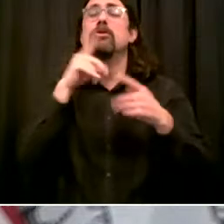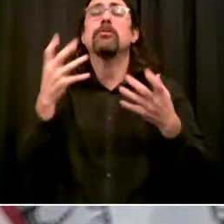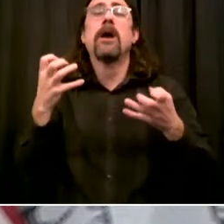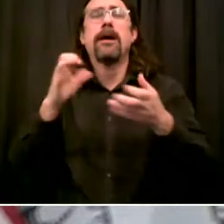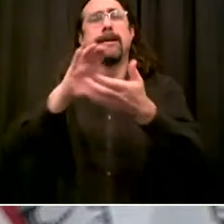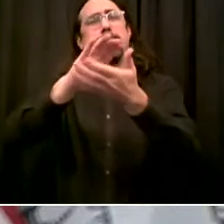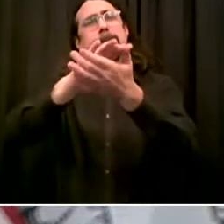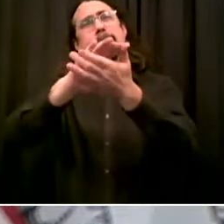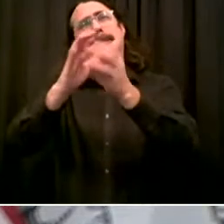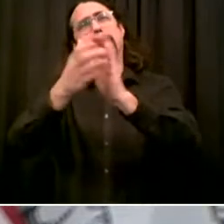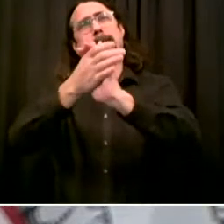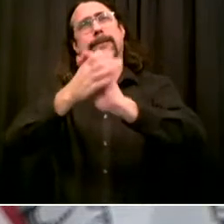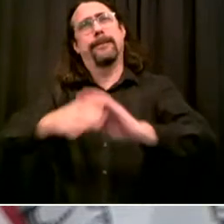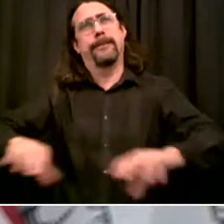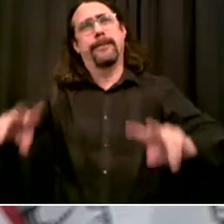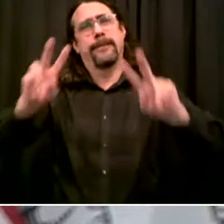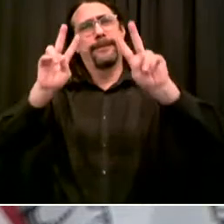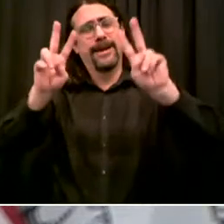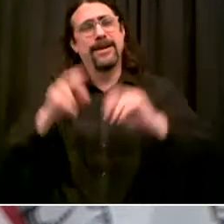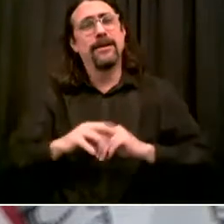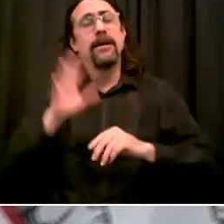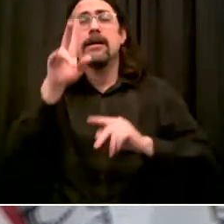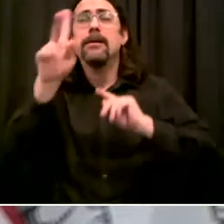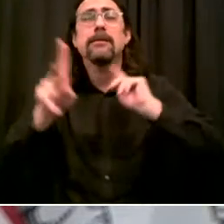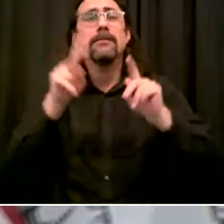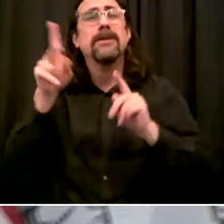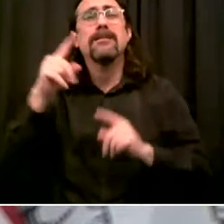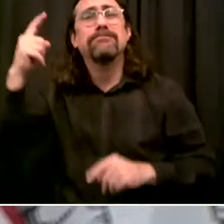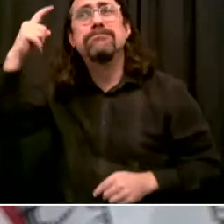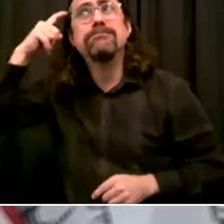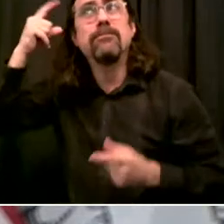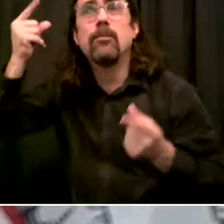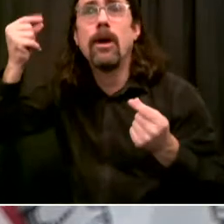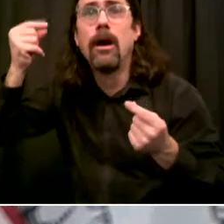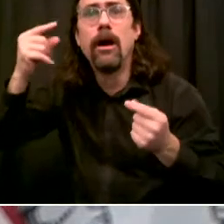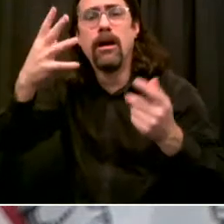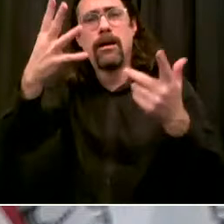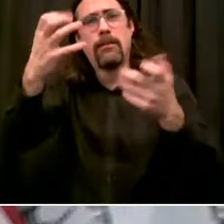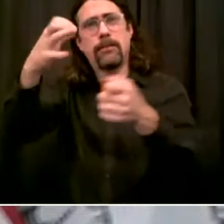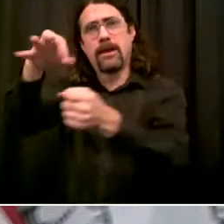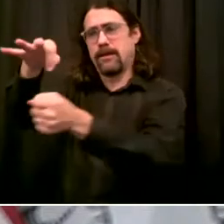ELECTION RERESULTLTS COUNTED FAY